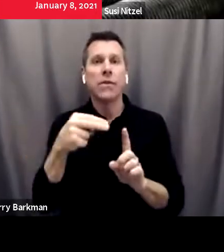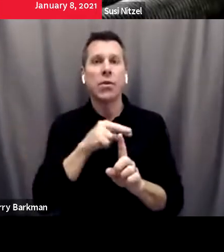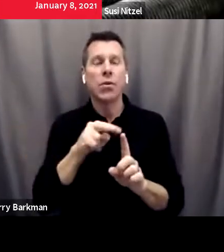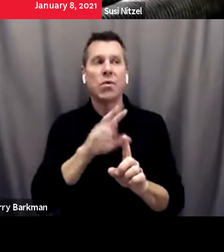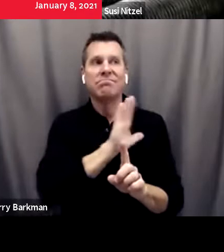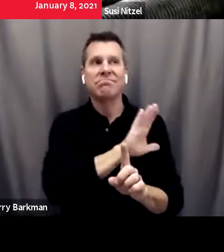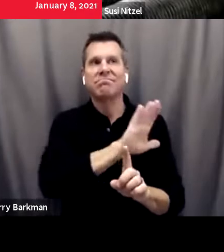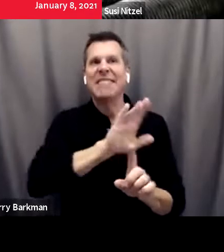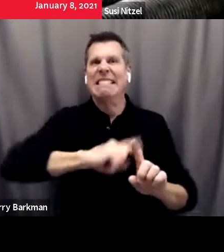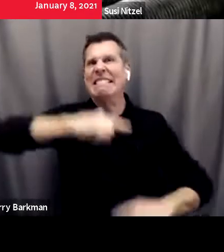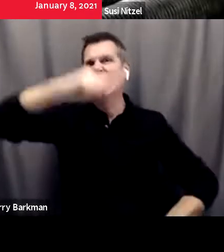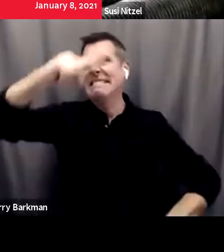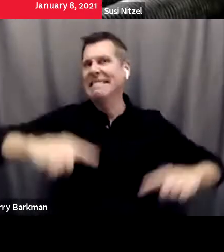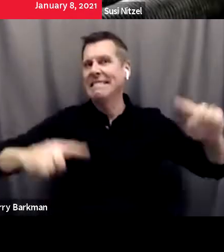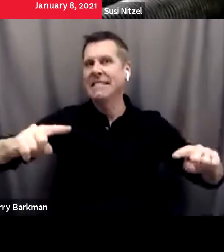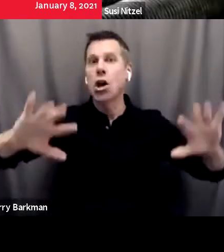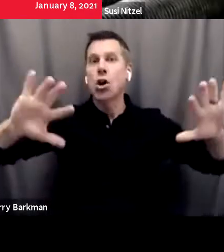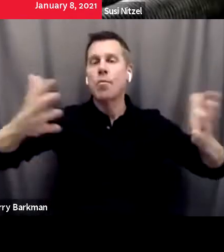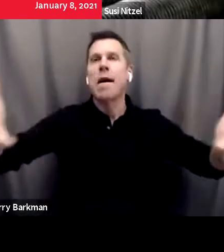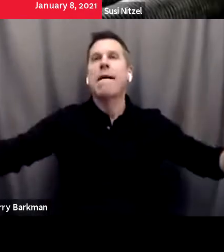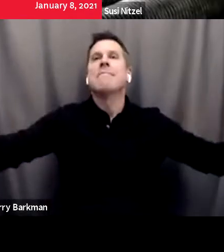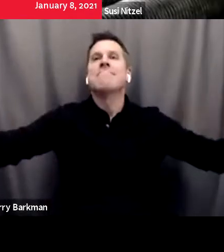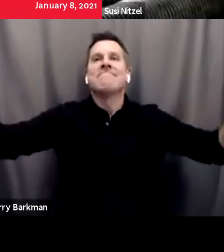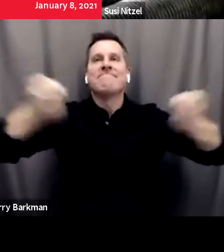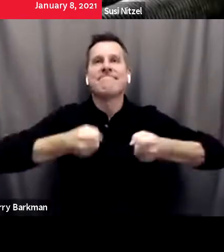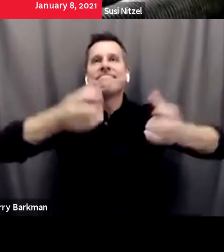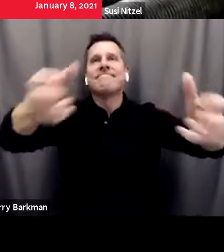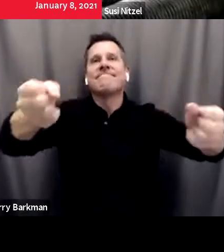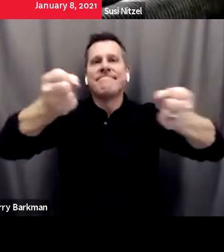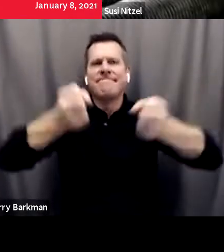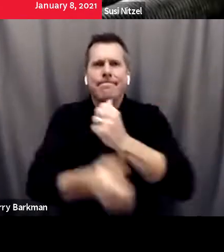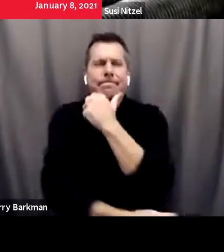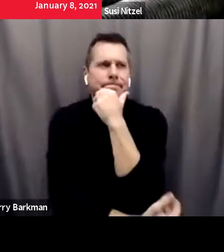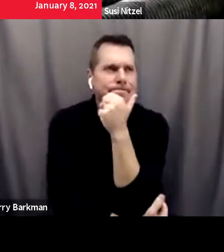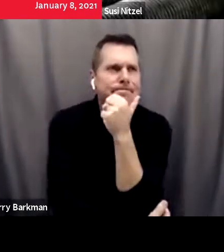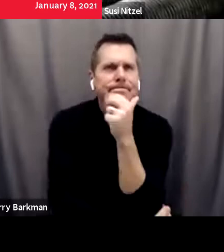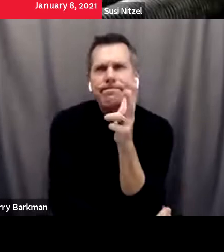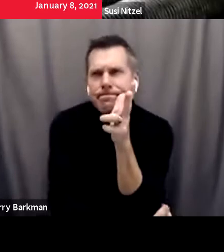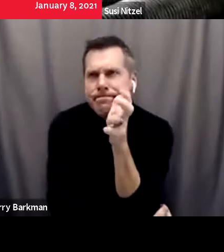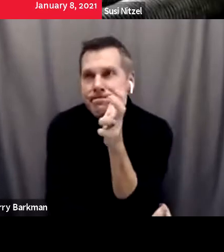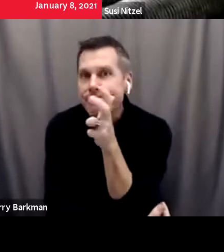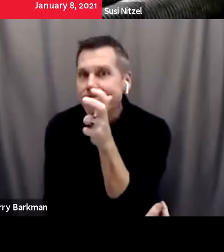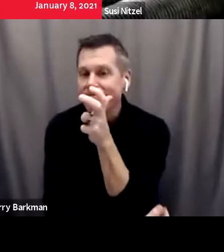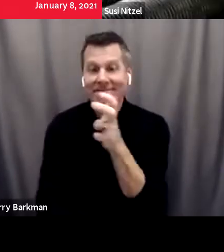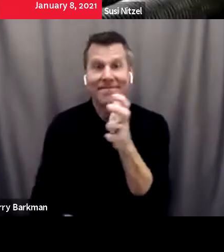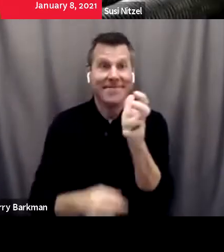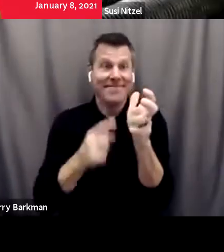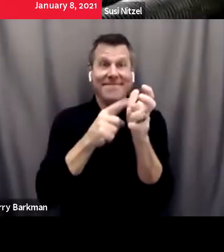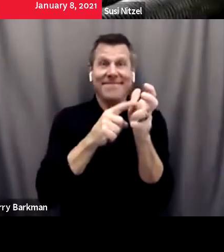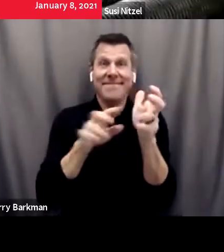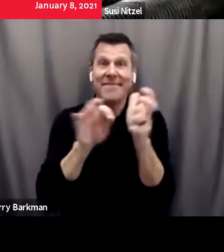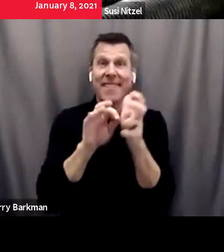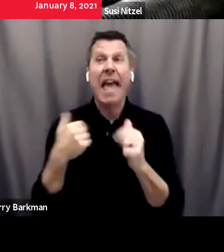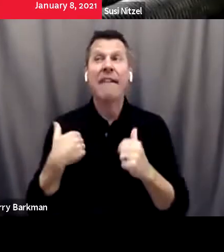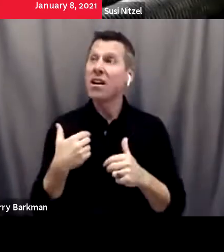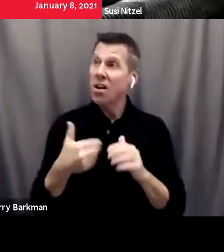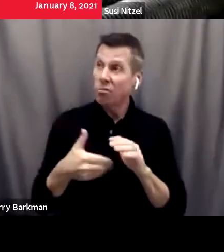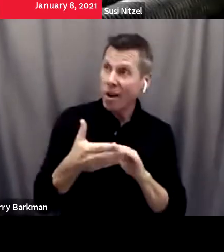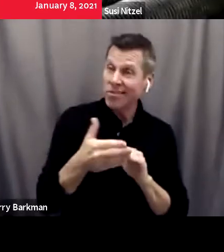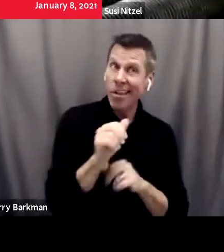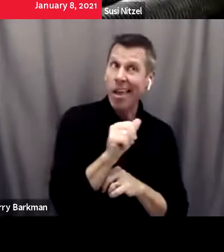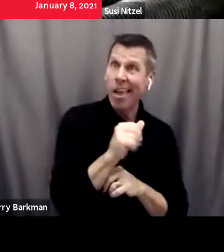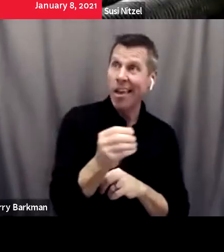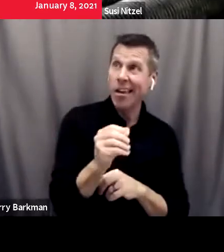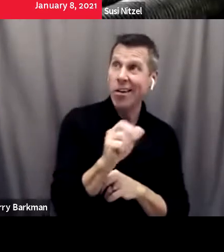campus, like this one, and listening when people say, you know, we have a great process in a&r for x, I'm not going to pretend like I